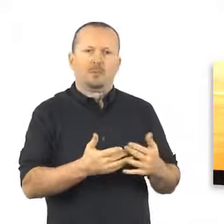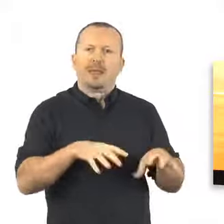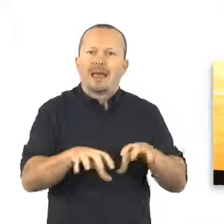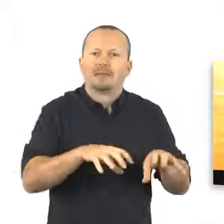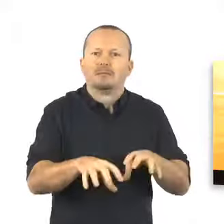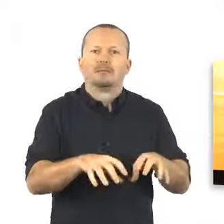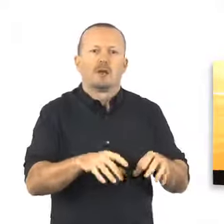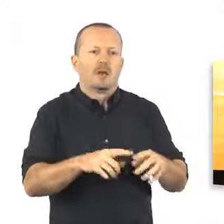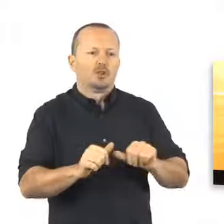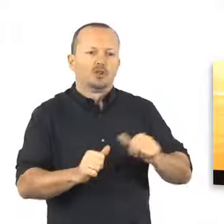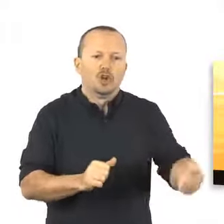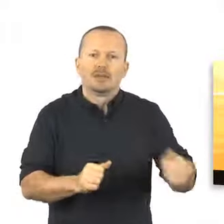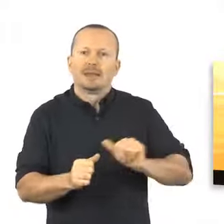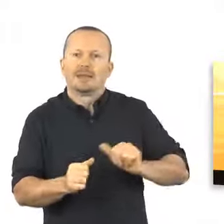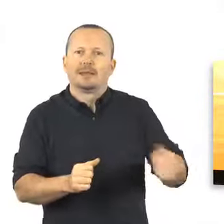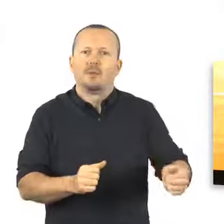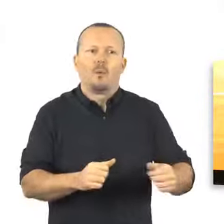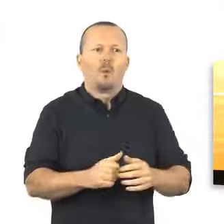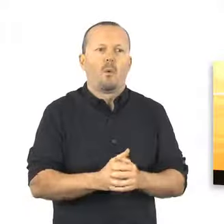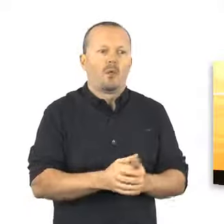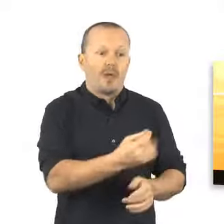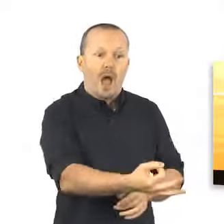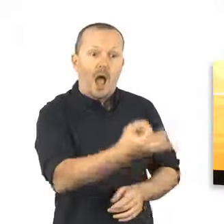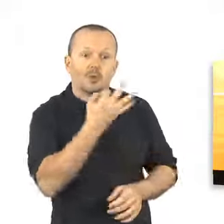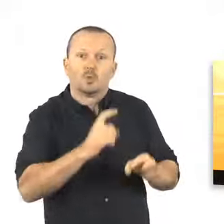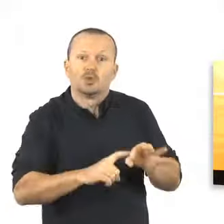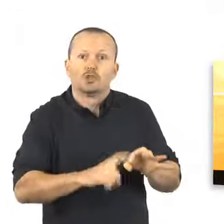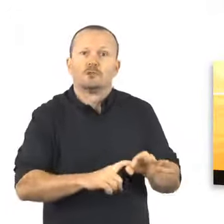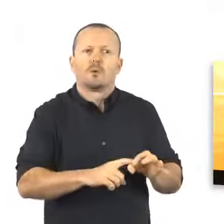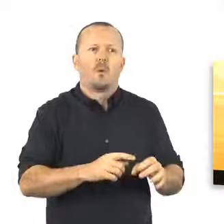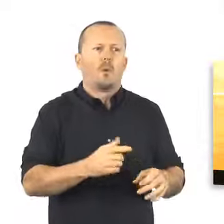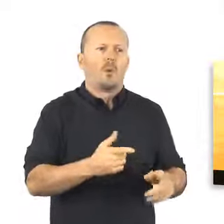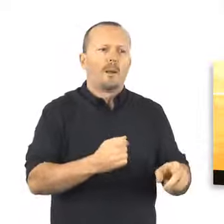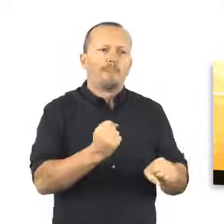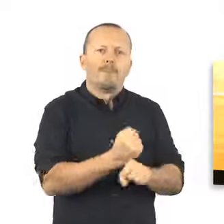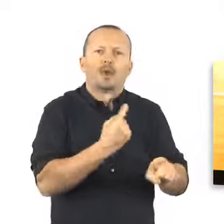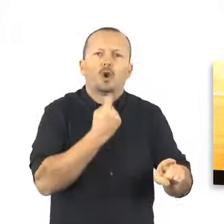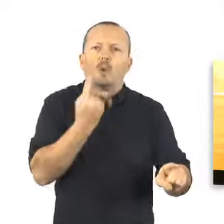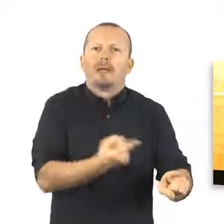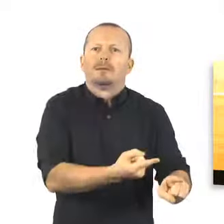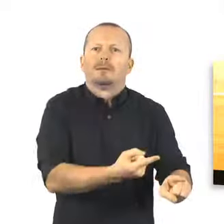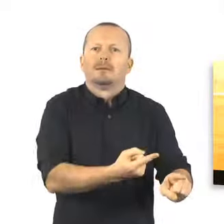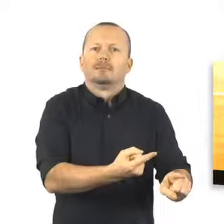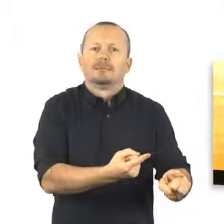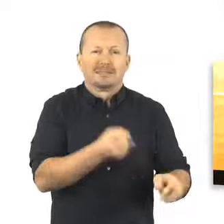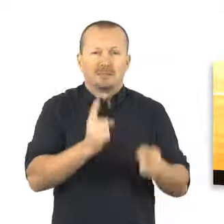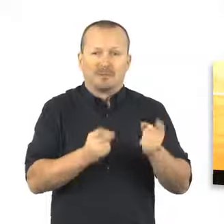by initiating turns, by asking questions, by making comments, and too often we tend